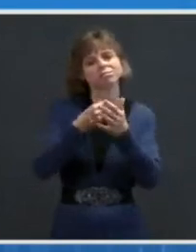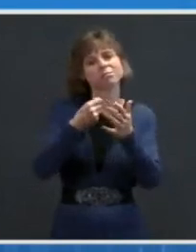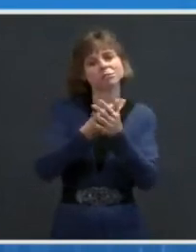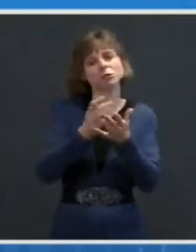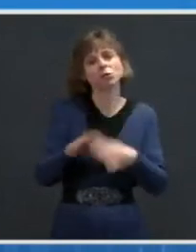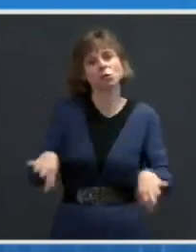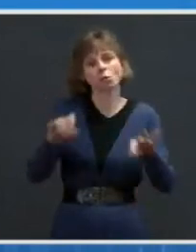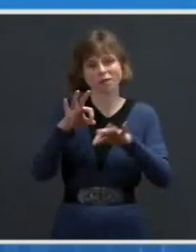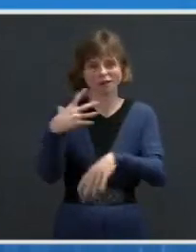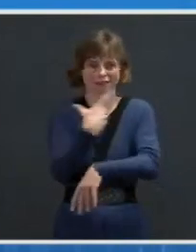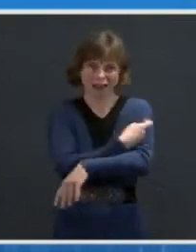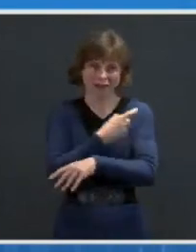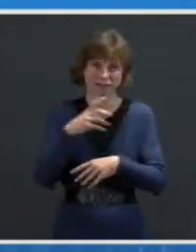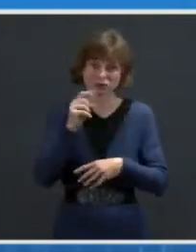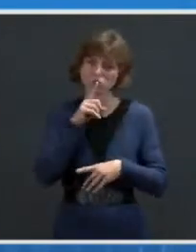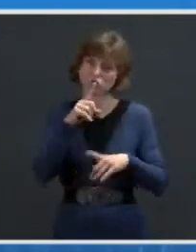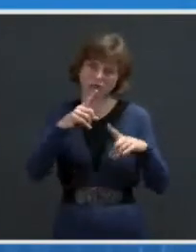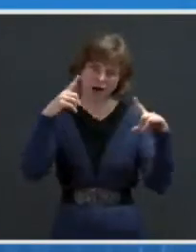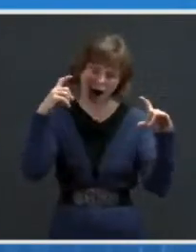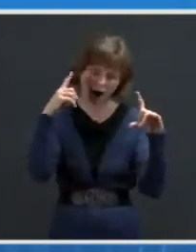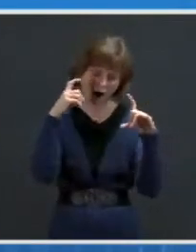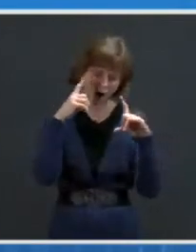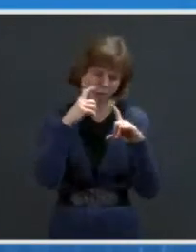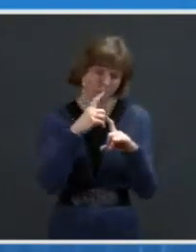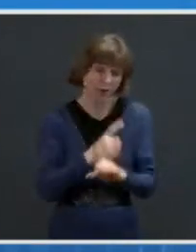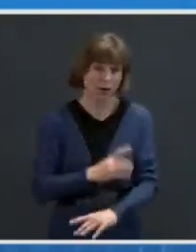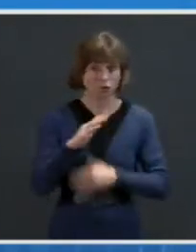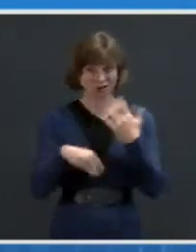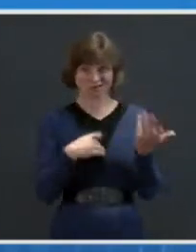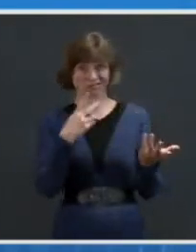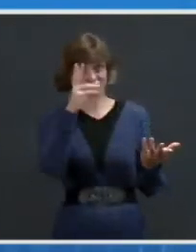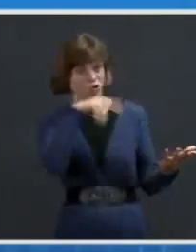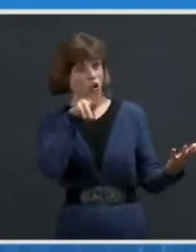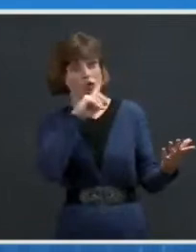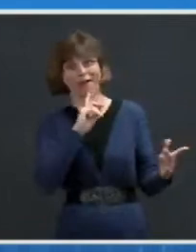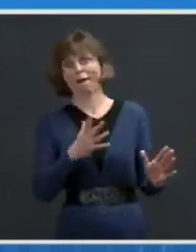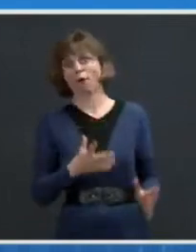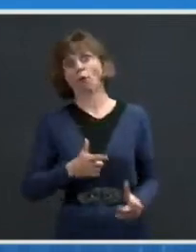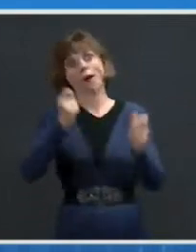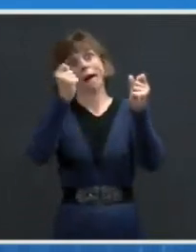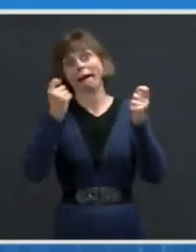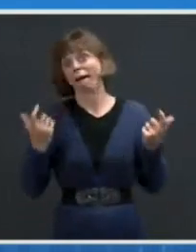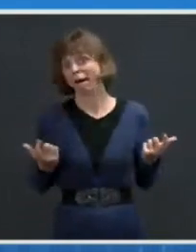PURCHASED HUNDREDS OF MILLIONS OF DOLLARS WORTH OF VACCINES BY